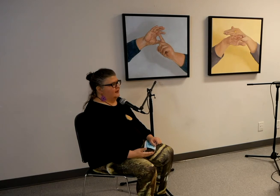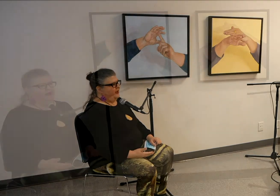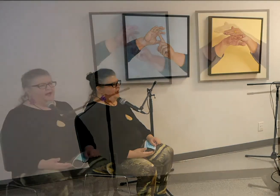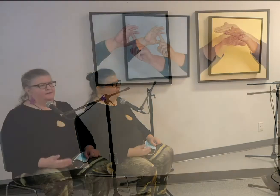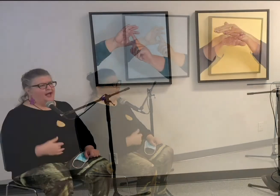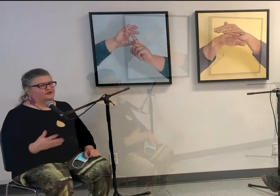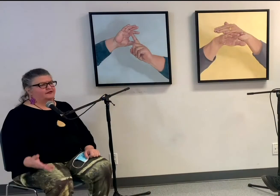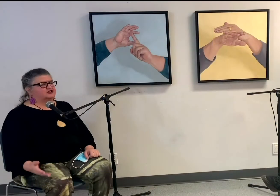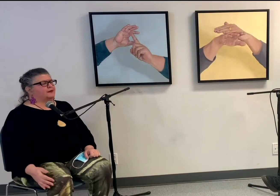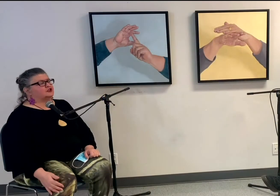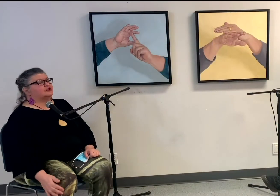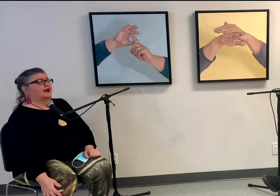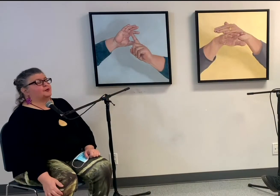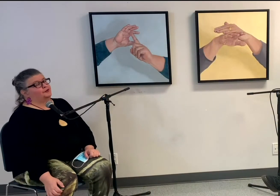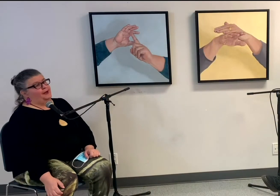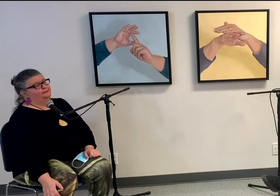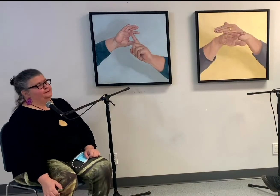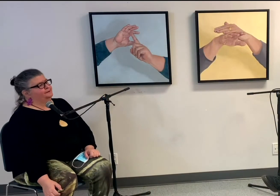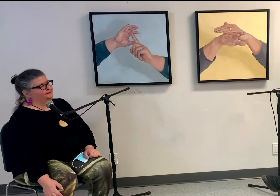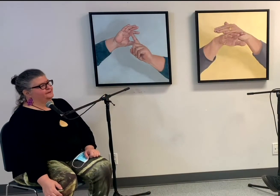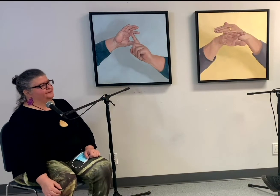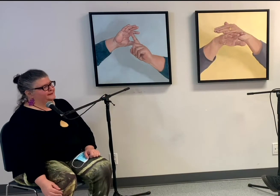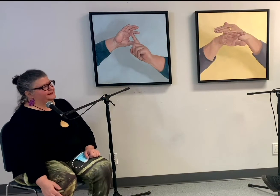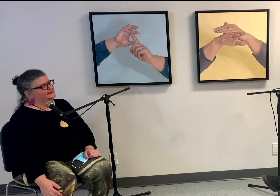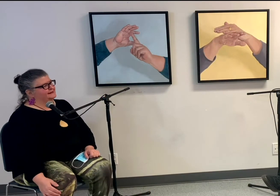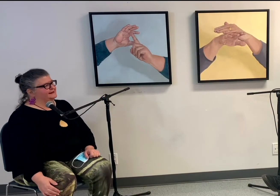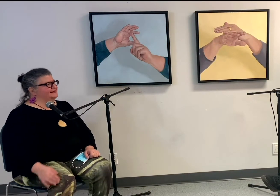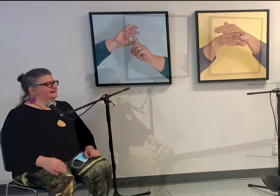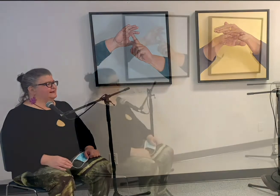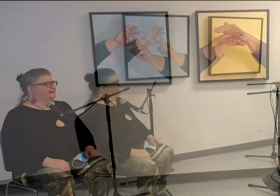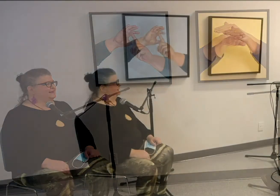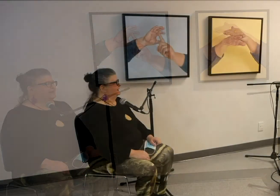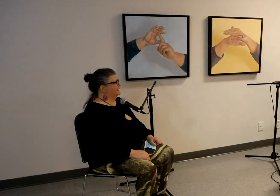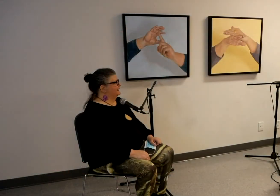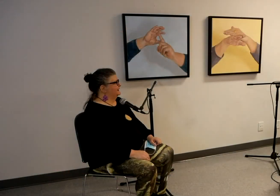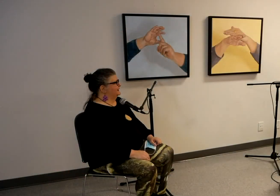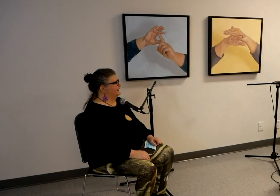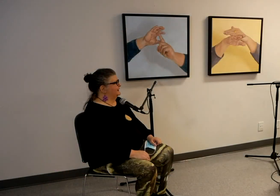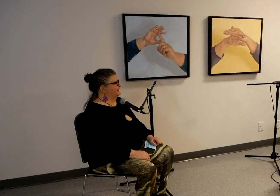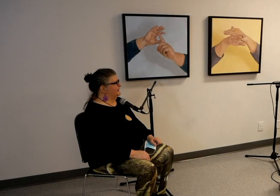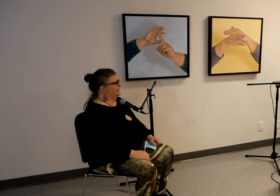Um, after I finished my certificate program. Can you talk to us a little bit about the work that you're creating these days,